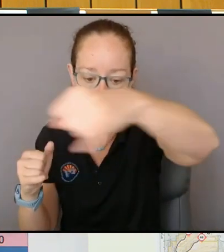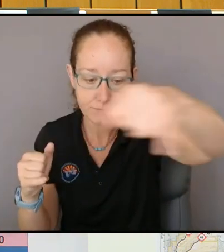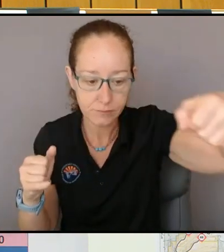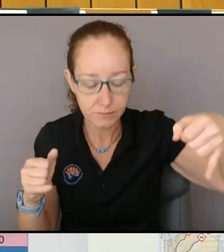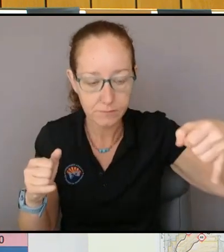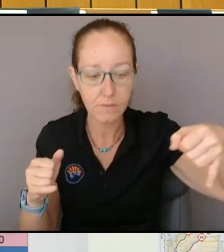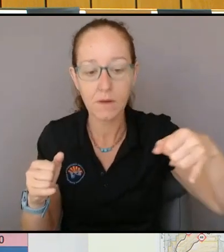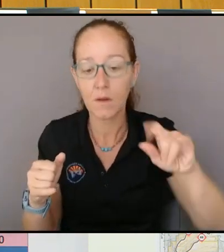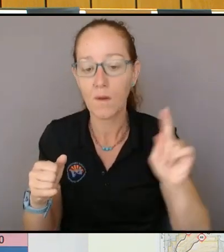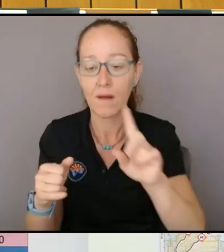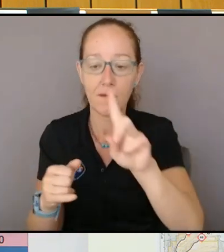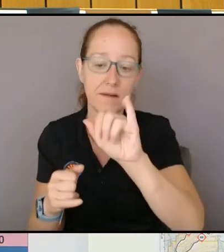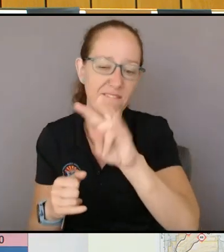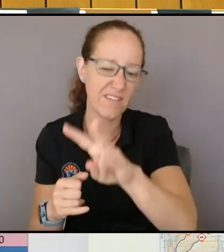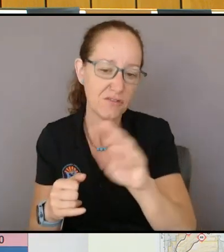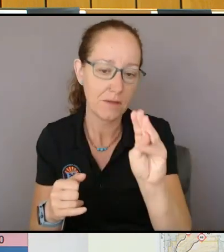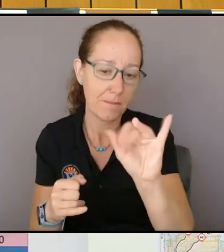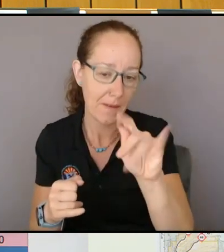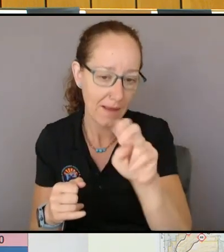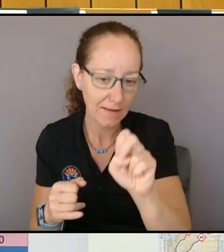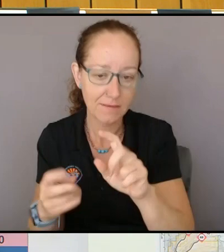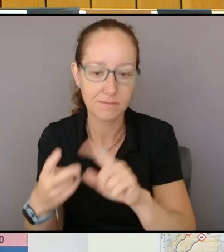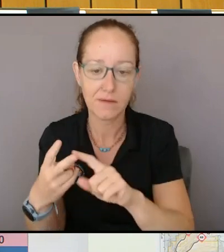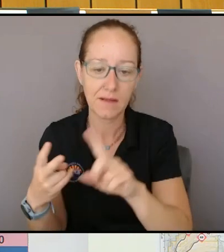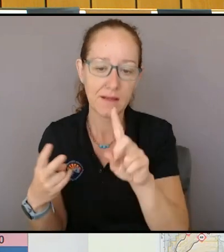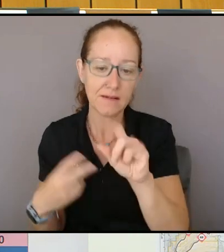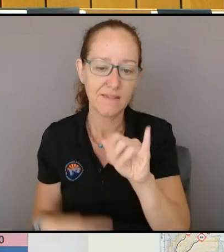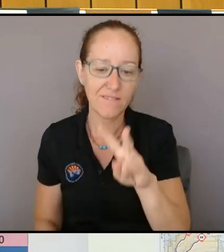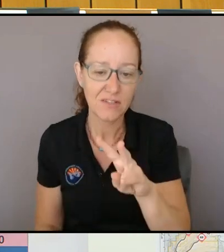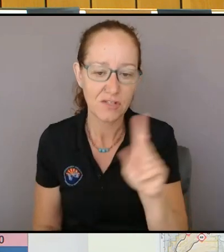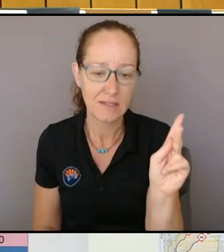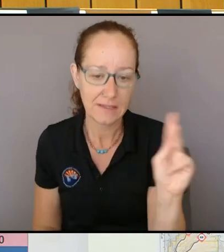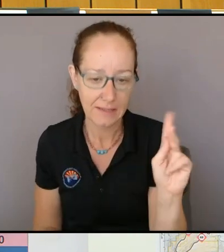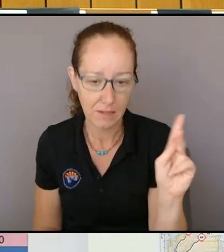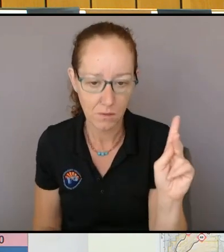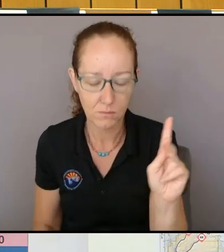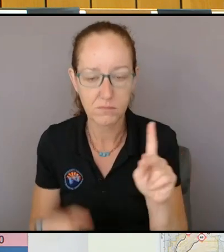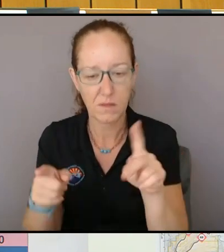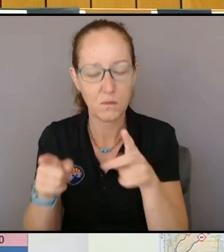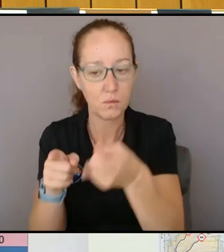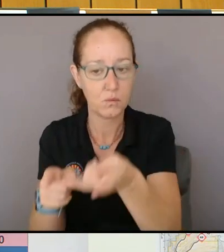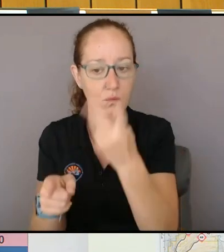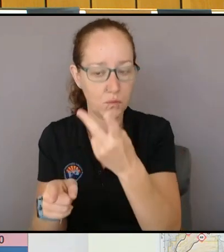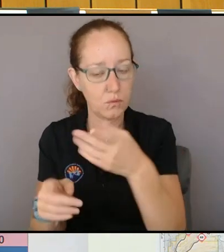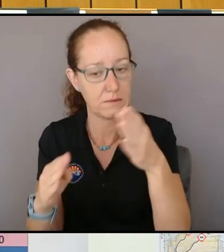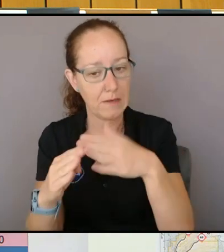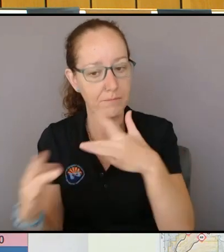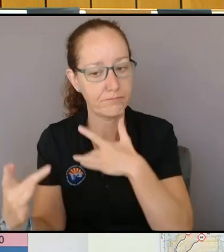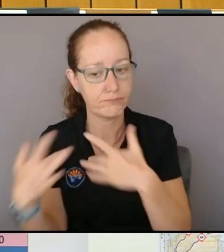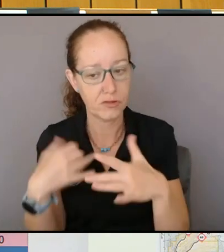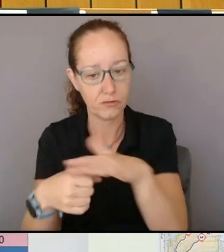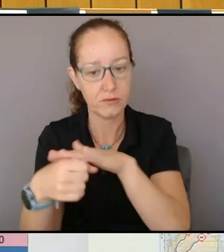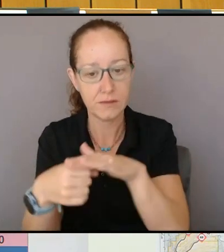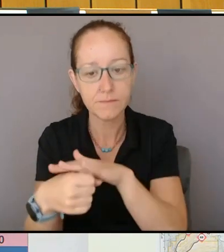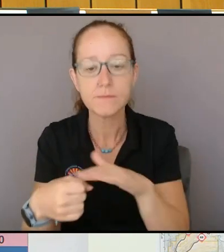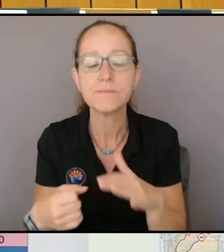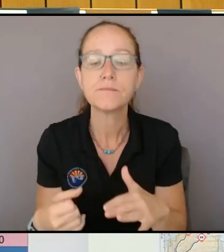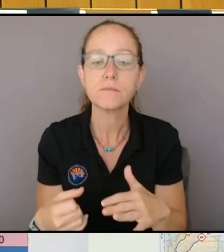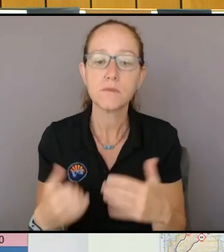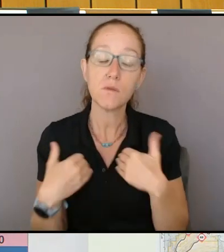we're most concerned about. So, we still have other mechanisms to do that in addition to crews on the ground and our